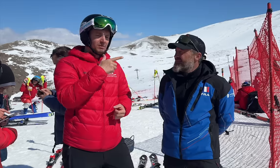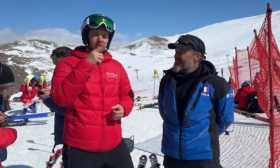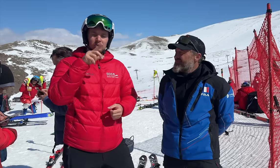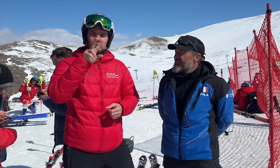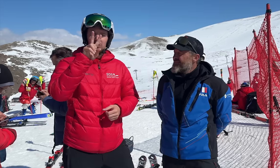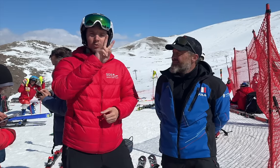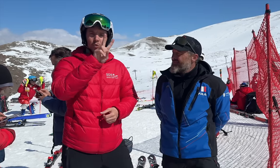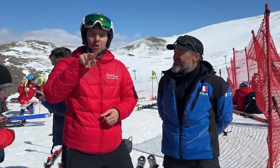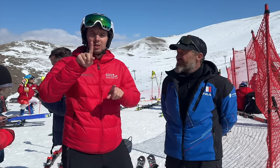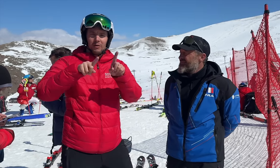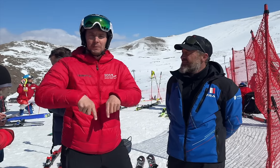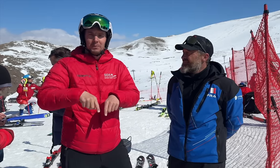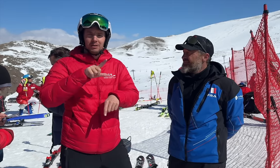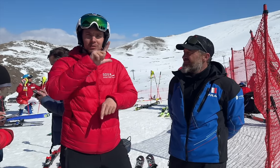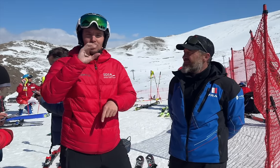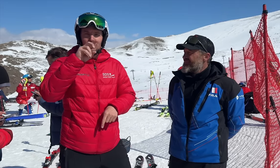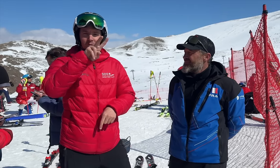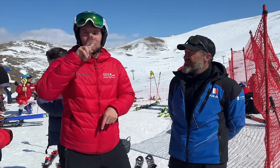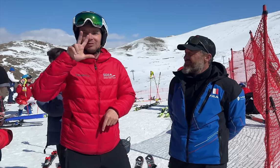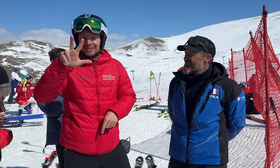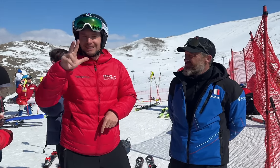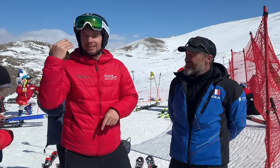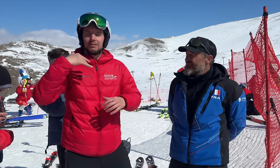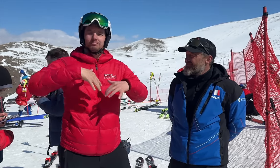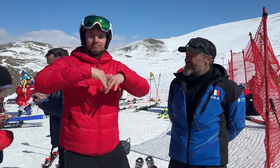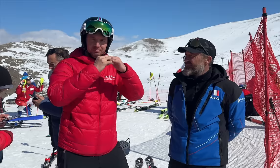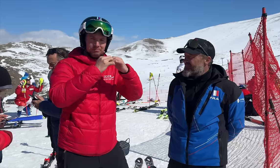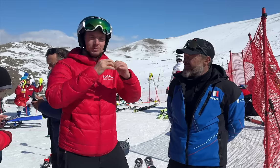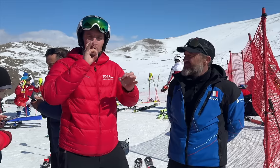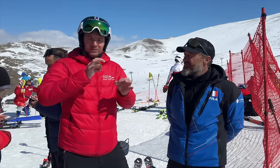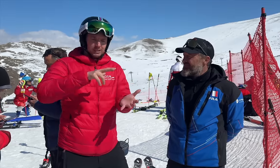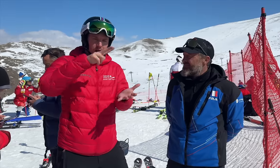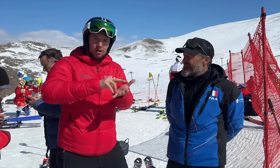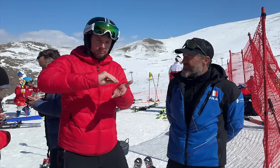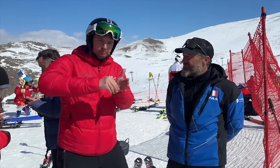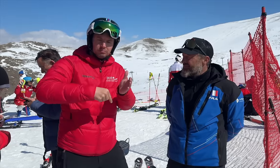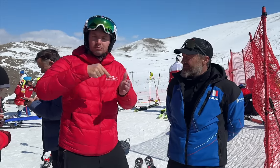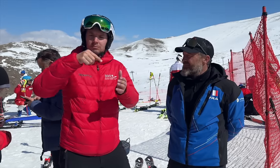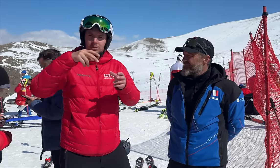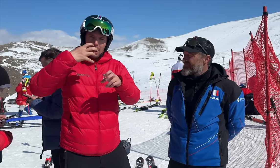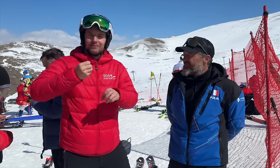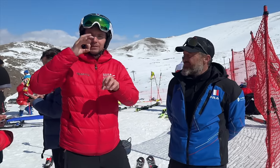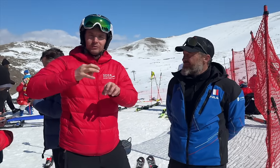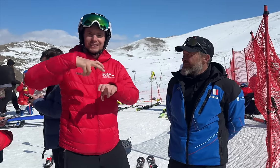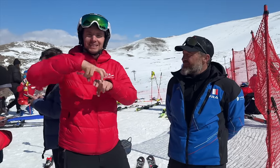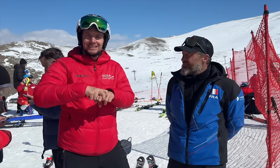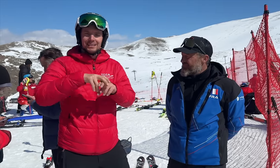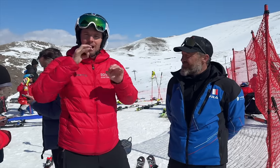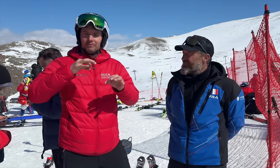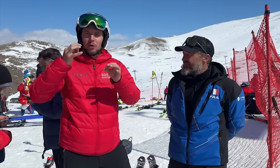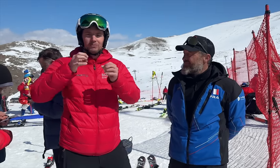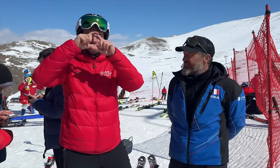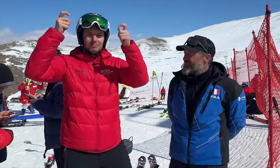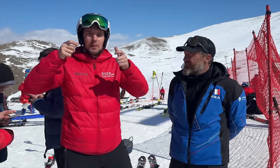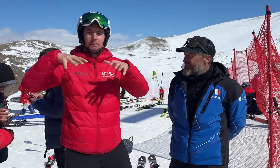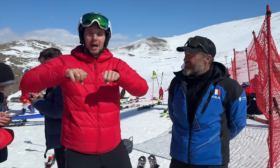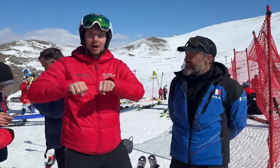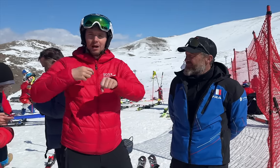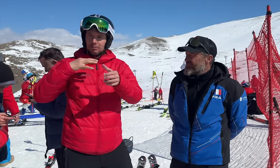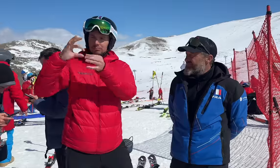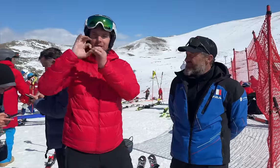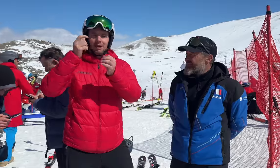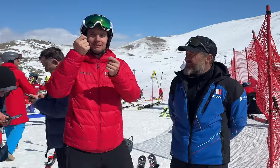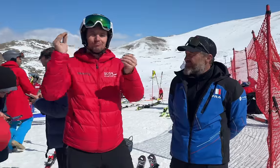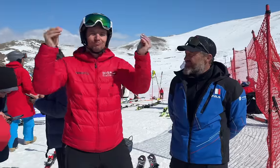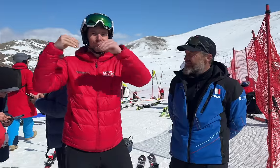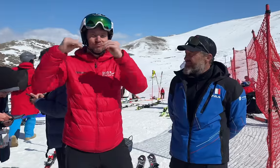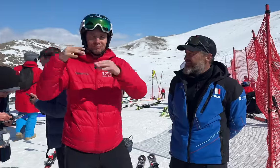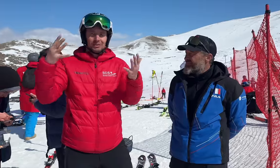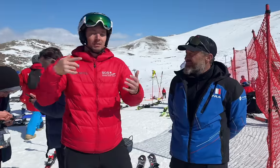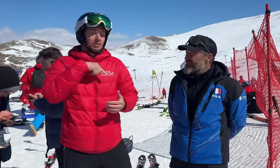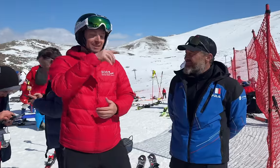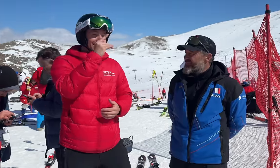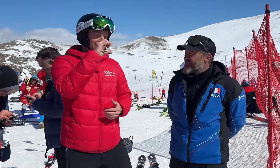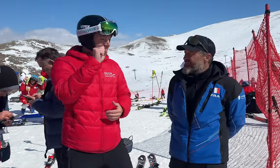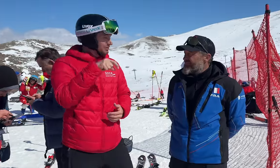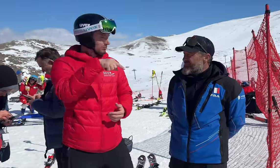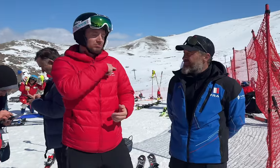entity on November 22nd, 2023. The goal of DIS is to enlist